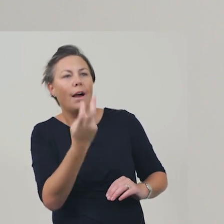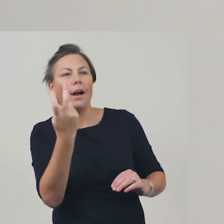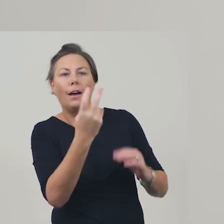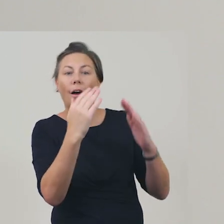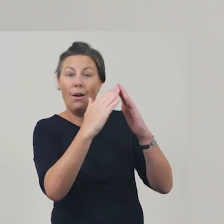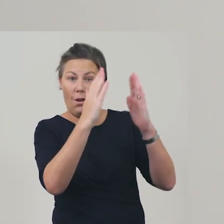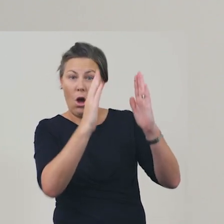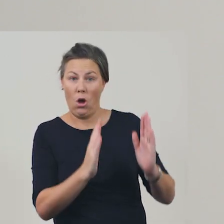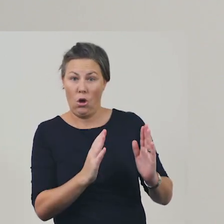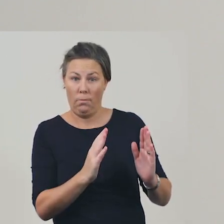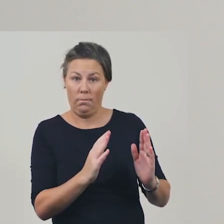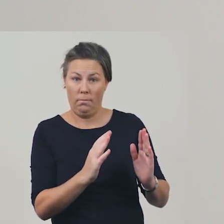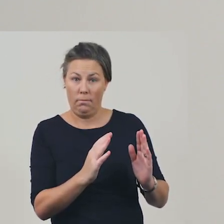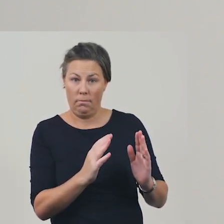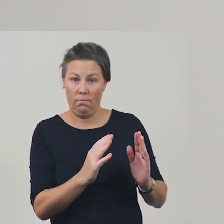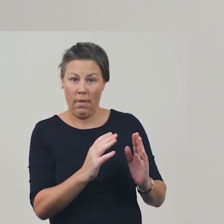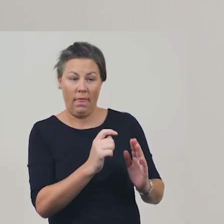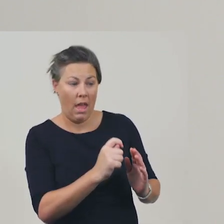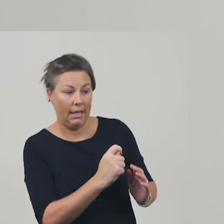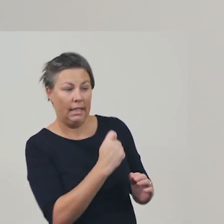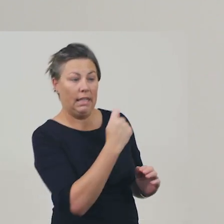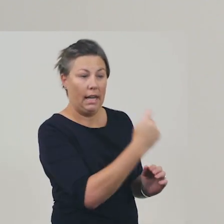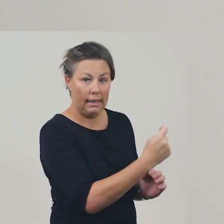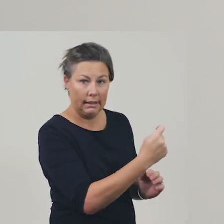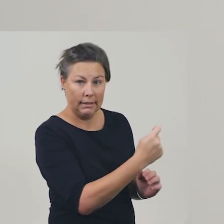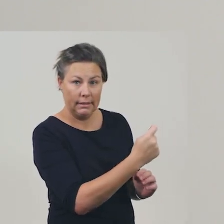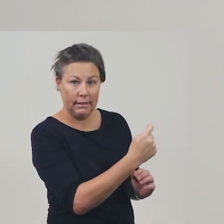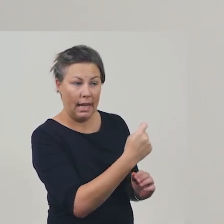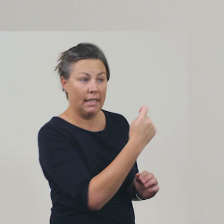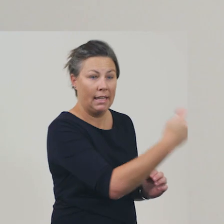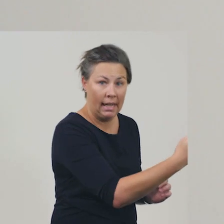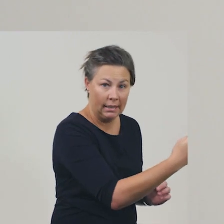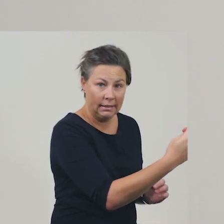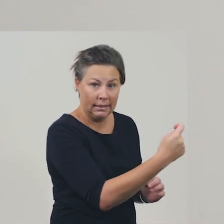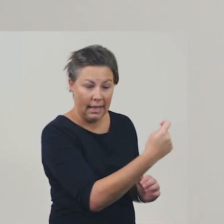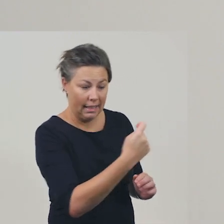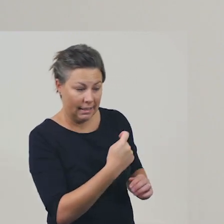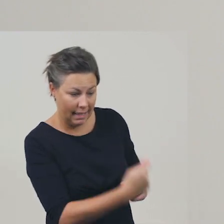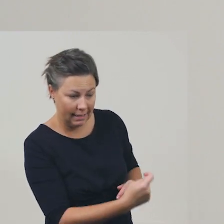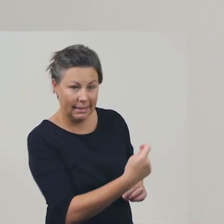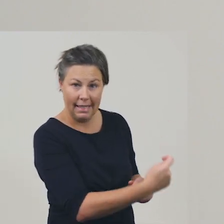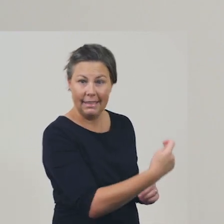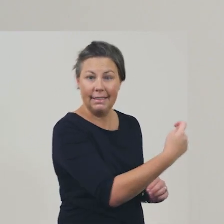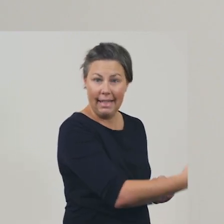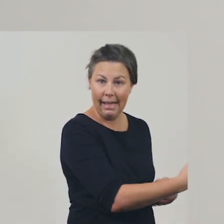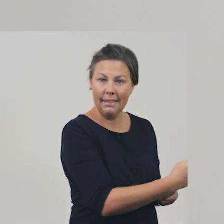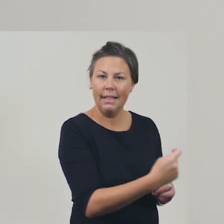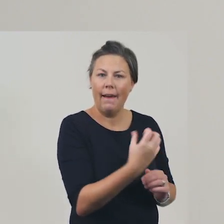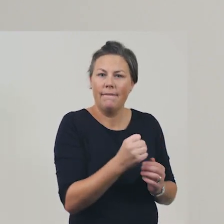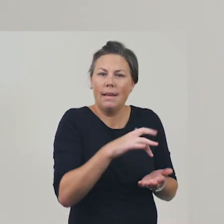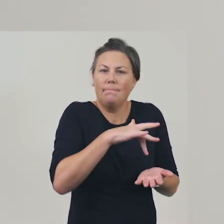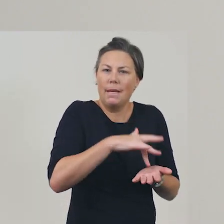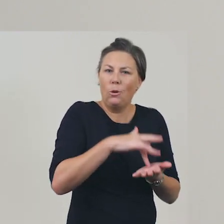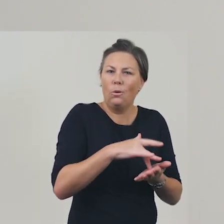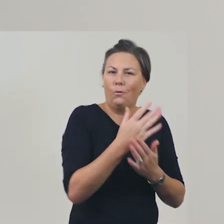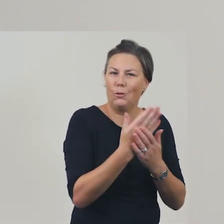In these boxes, I have told what happens in the middle of the story.